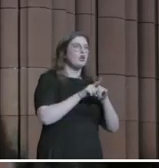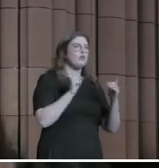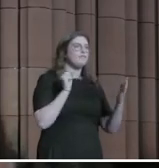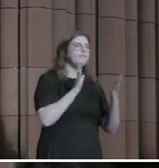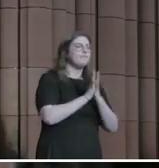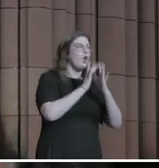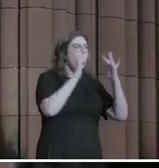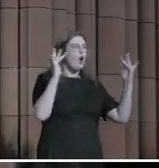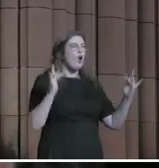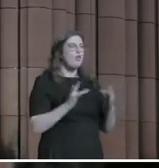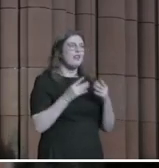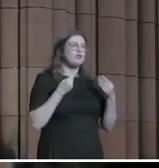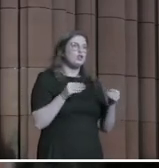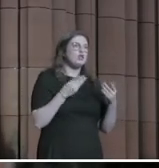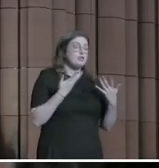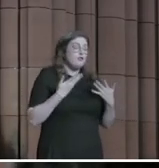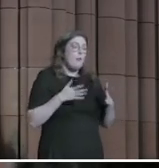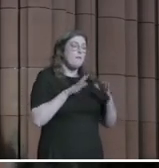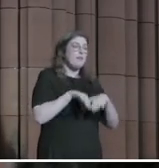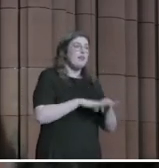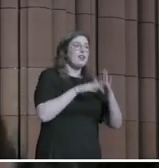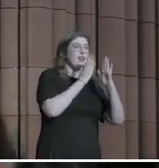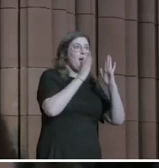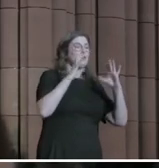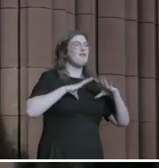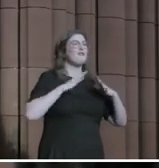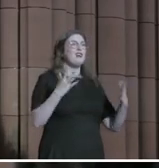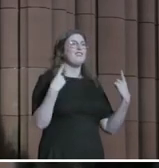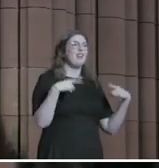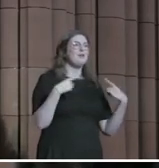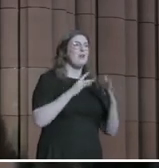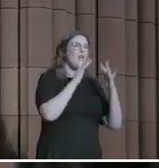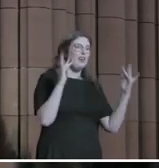and made them freely available online. As things stand, the National Library